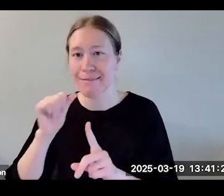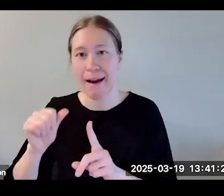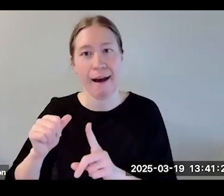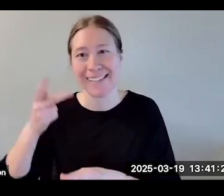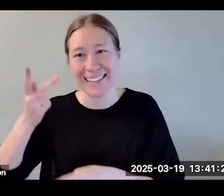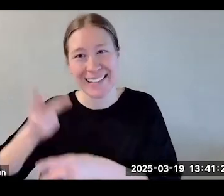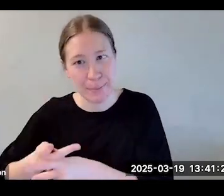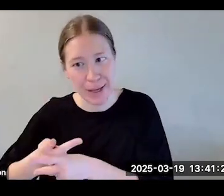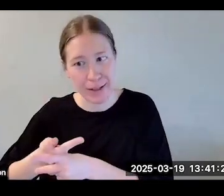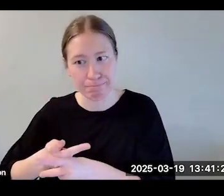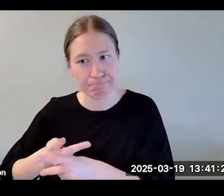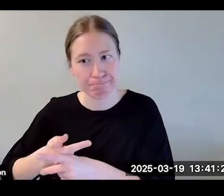I'm gonna hit that option.